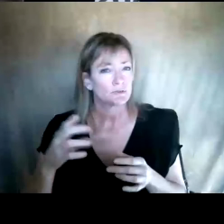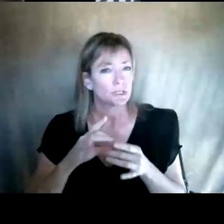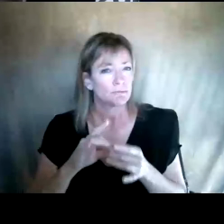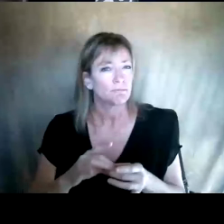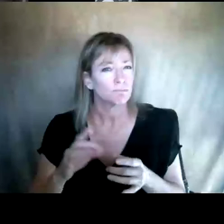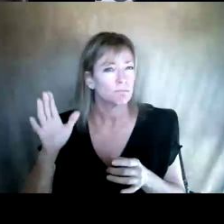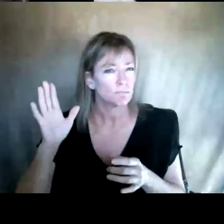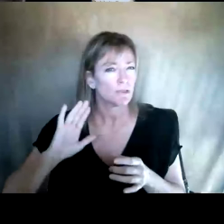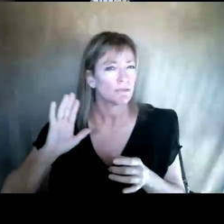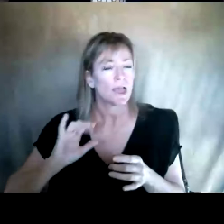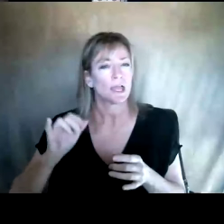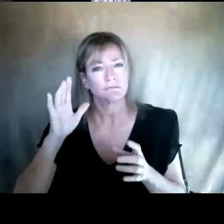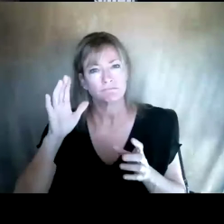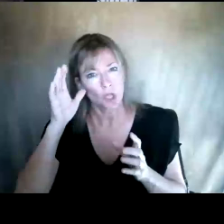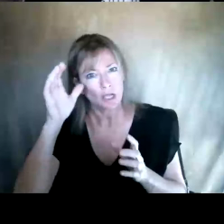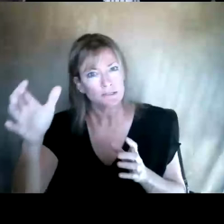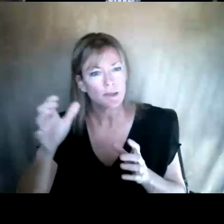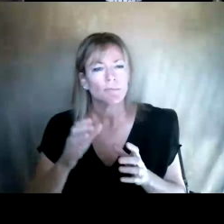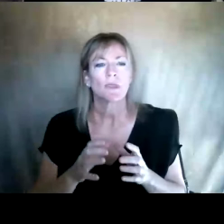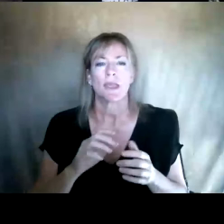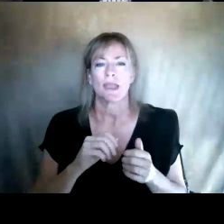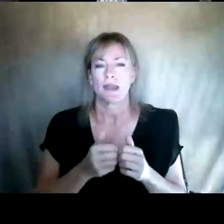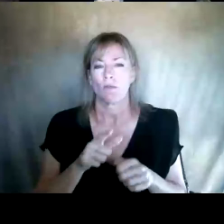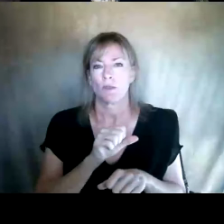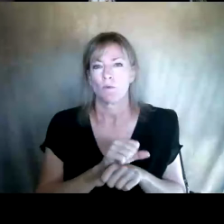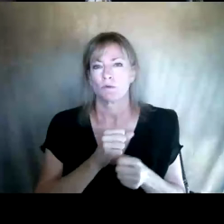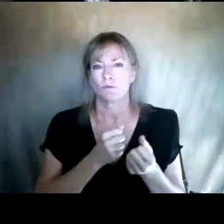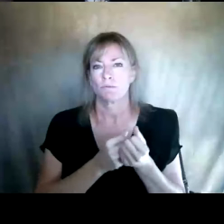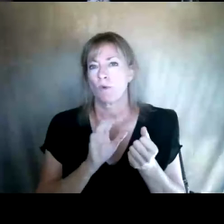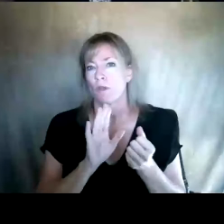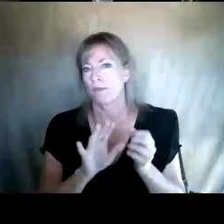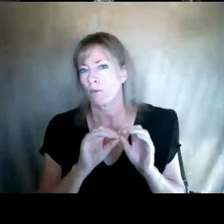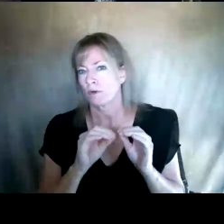WORKING ON SUPPORT THEIR OWN ORGANIZATION AND MANY OTHERS WHO ARE